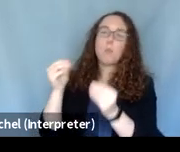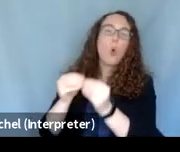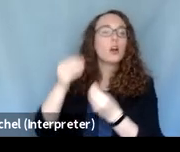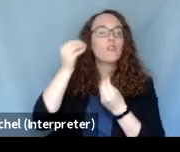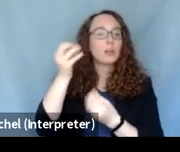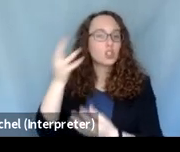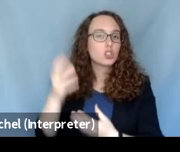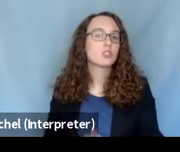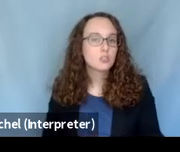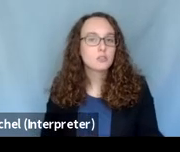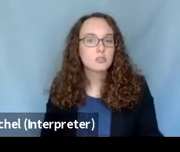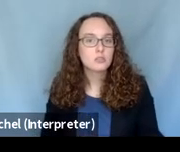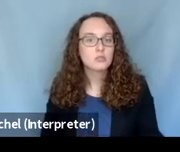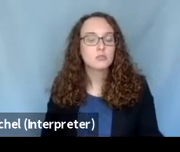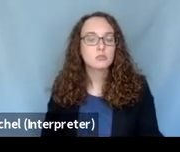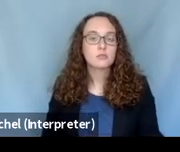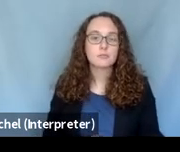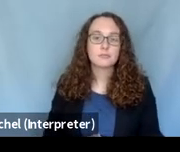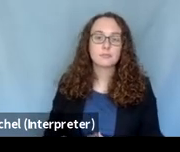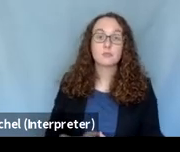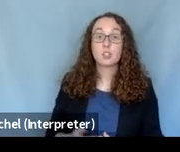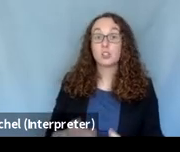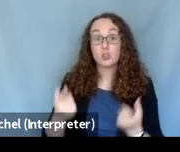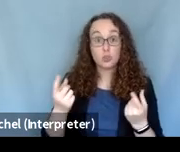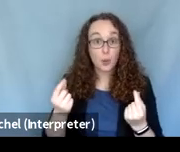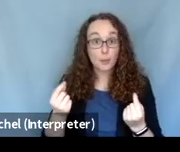program, go to